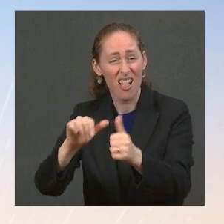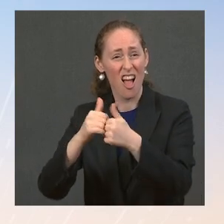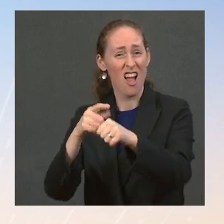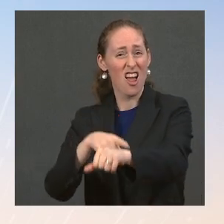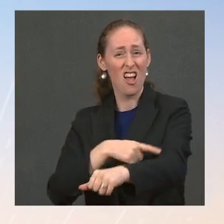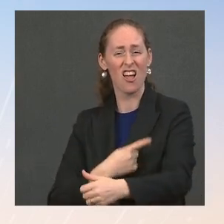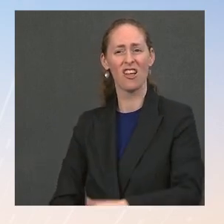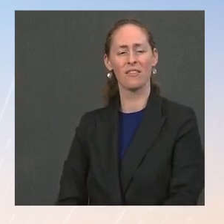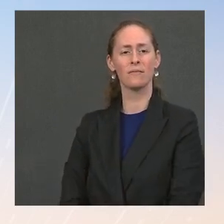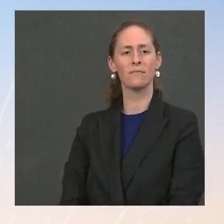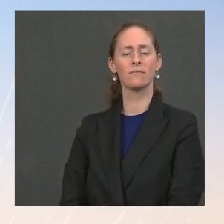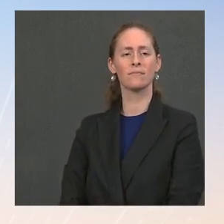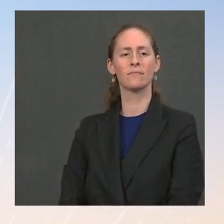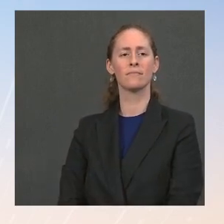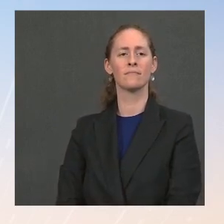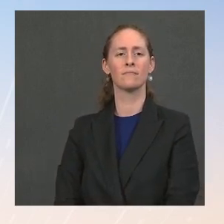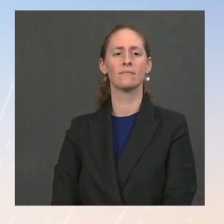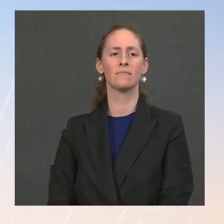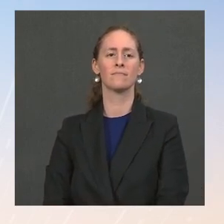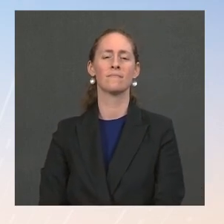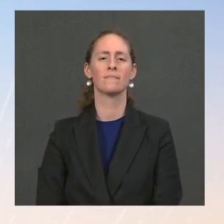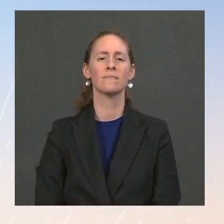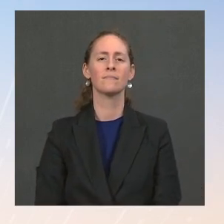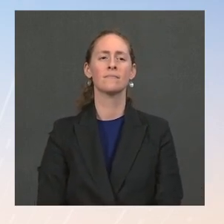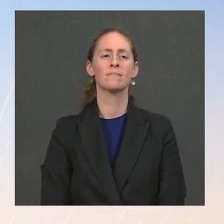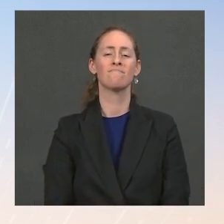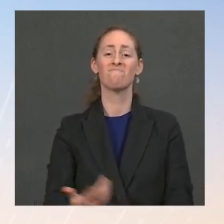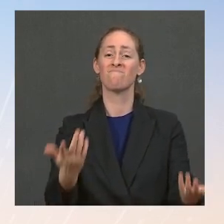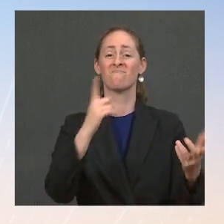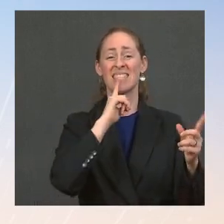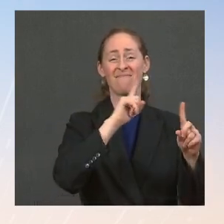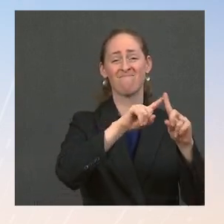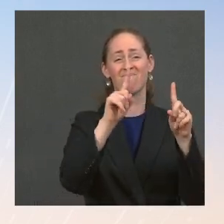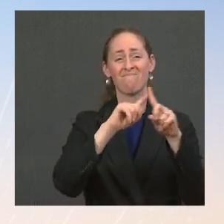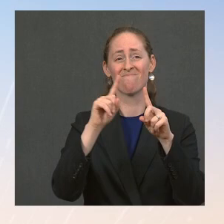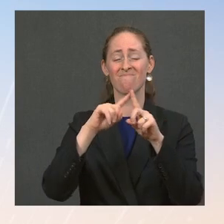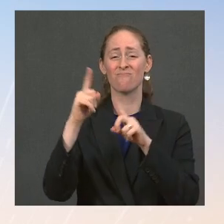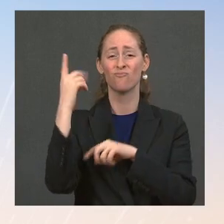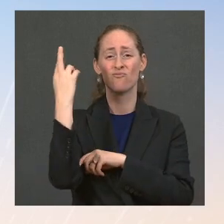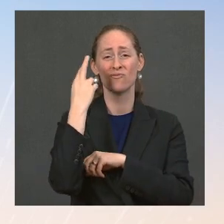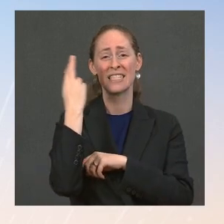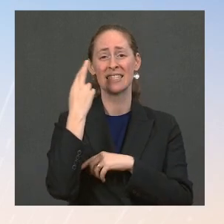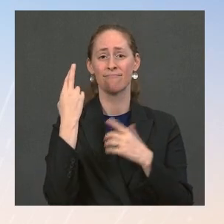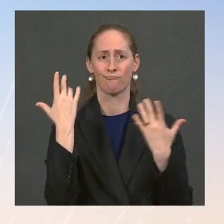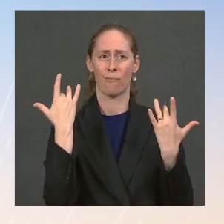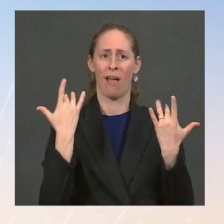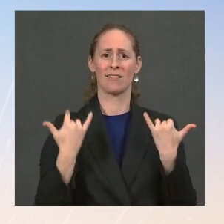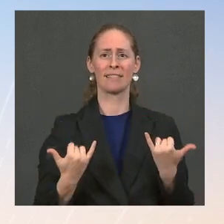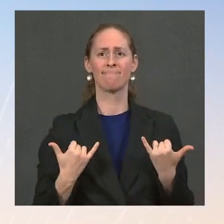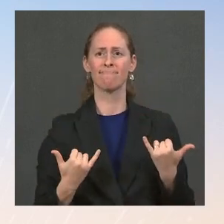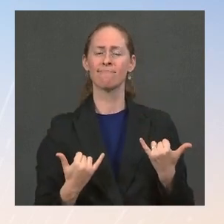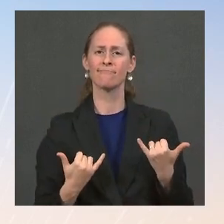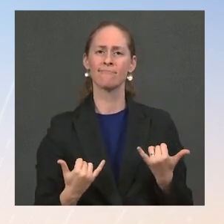The Press: I thought his question was about the length of inflation or -- Ms. Psaki: He also asked me about the global supply -- The Press: Two Peters. Ms. Psaki: Oh, yeah. Oh, sorry. Yes.